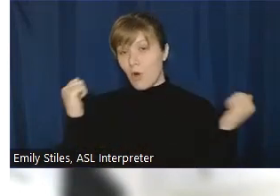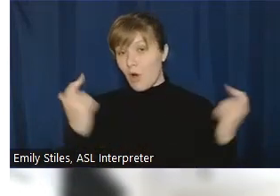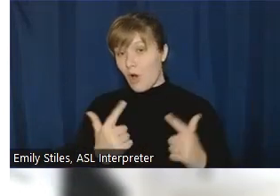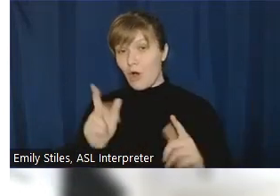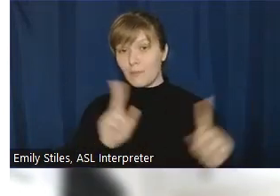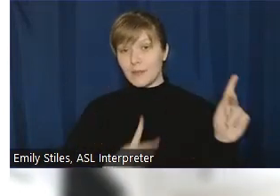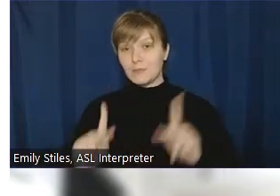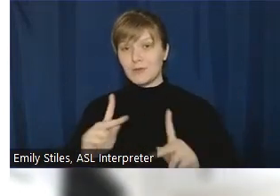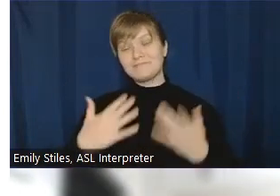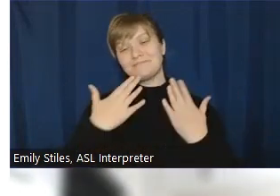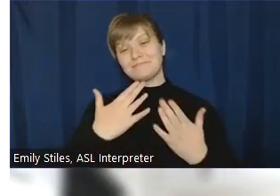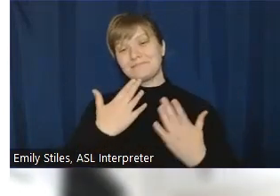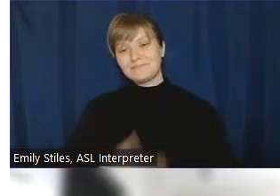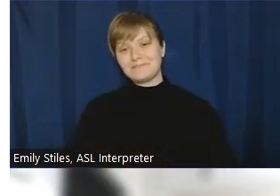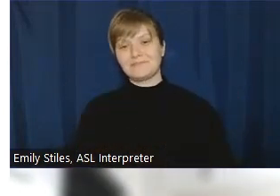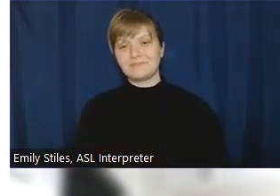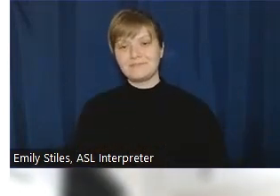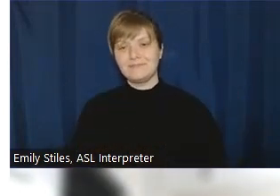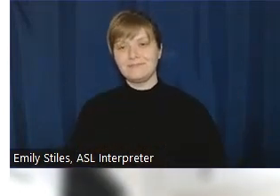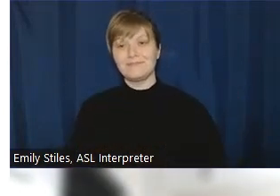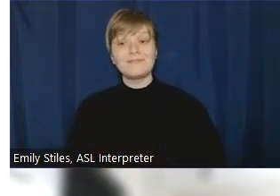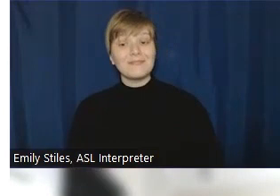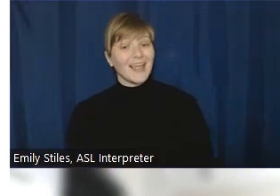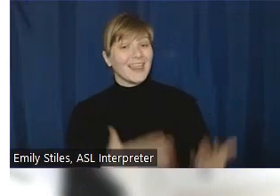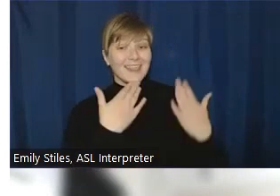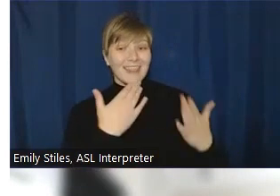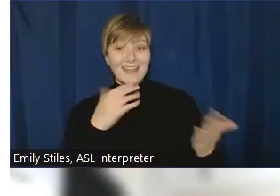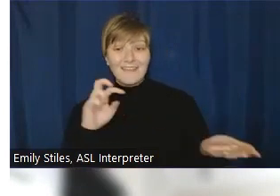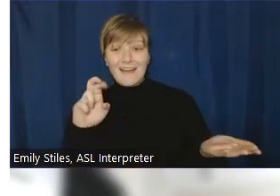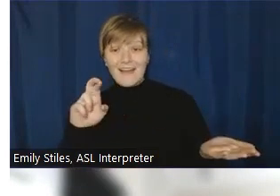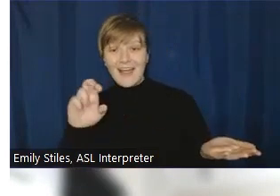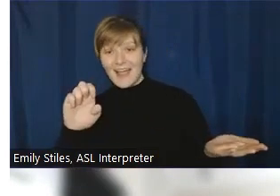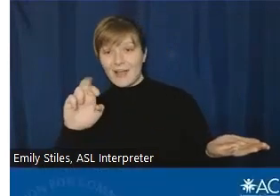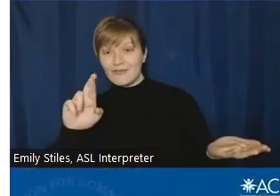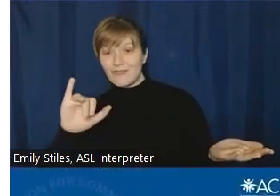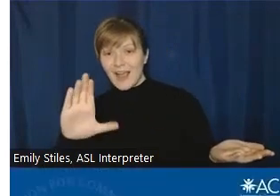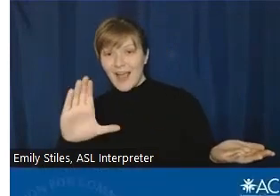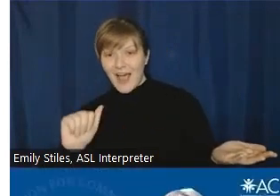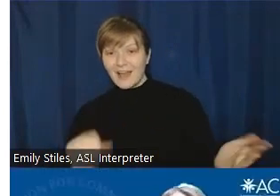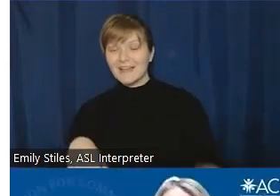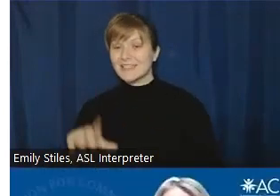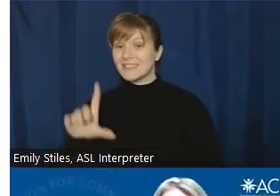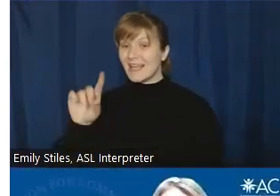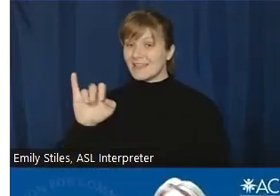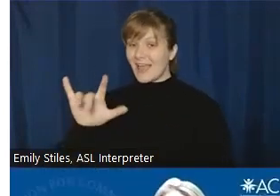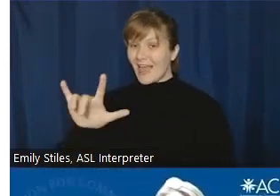Thank you Erica and thank you Danielle for this wonderful information and opening remarks.